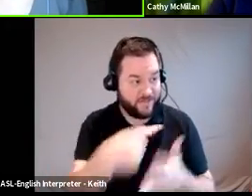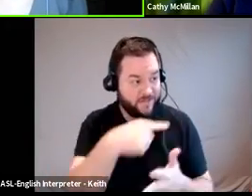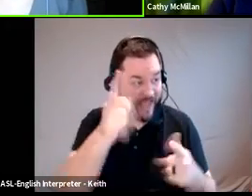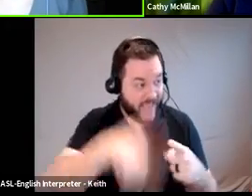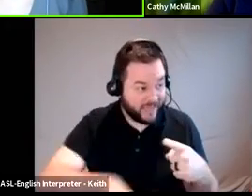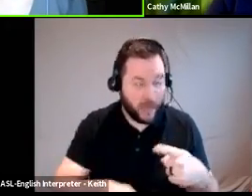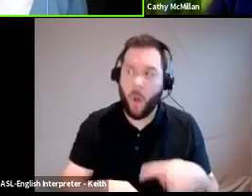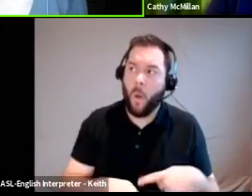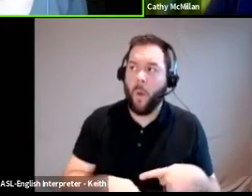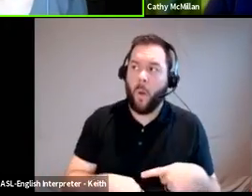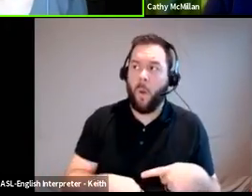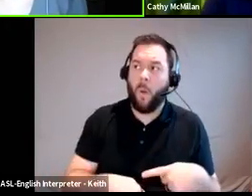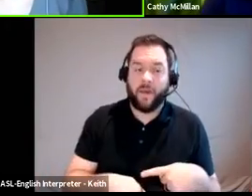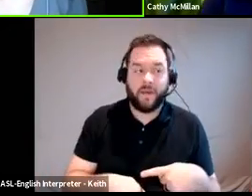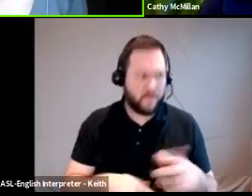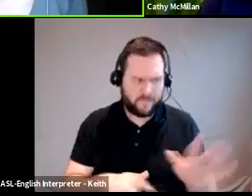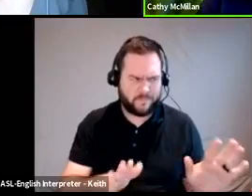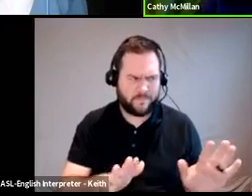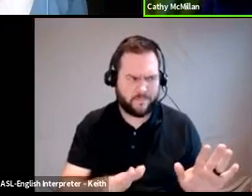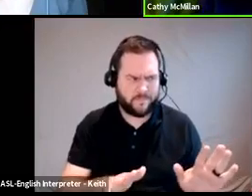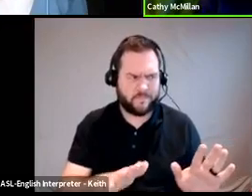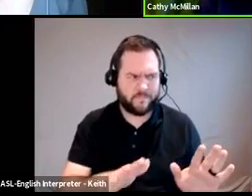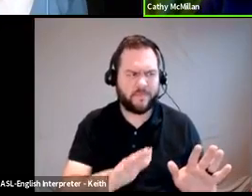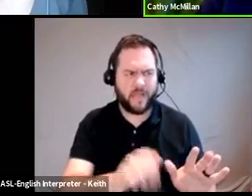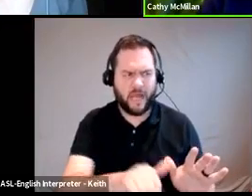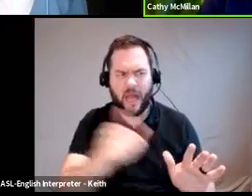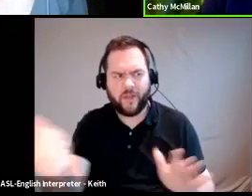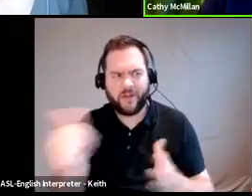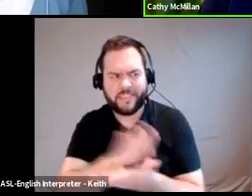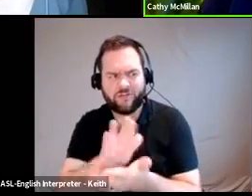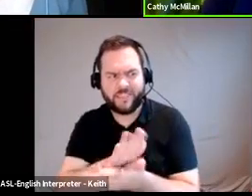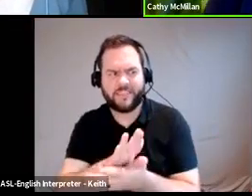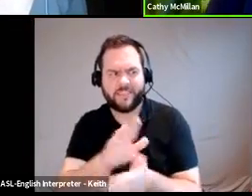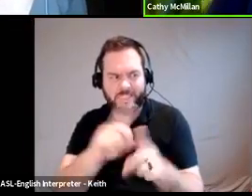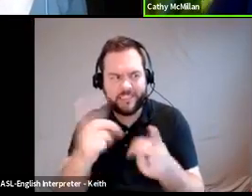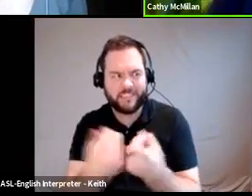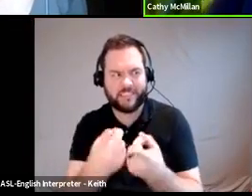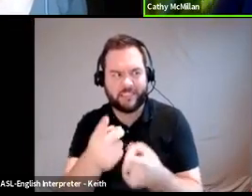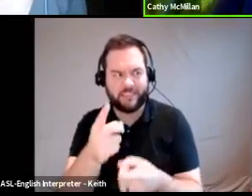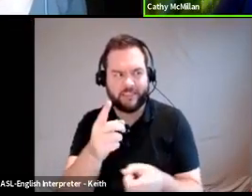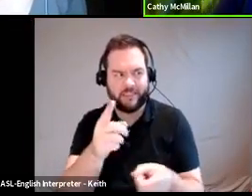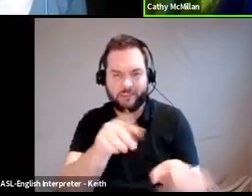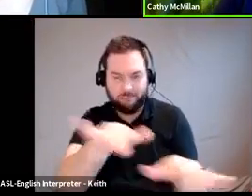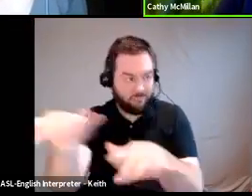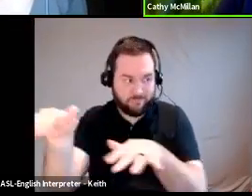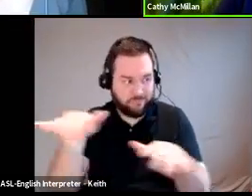five minutes. Yeah Yeah, well, okay Yeah, well okay I said don't just Yeah, well okay I said don't just stay in our zone, go